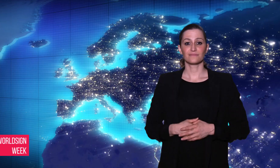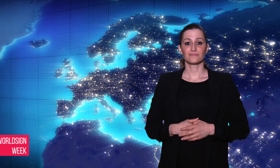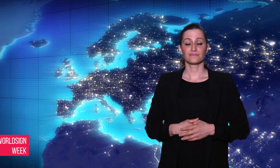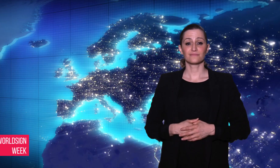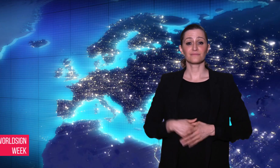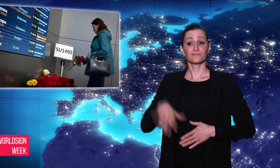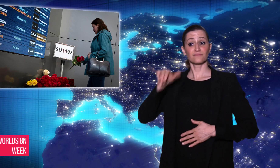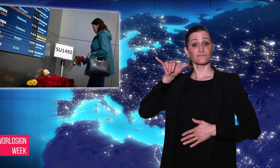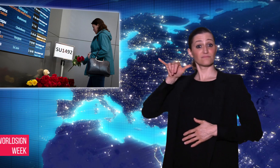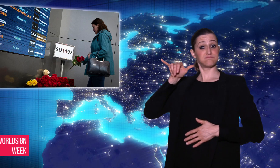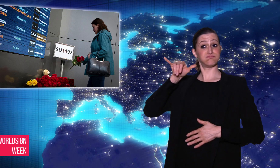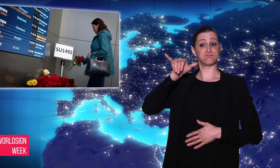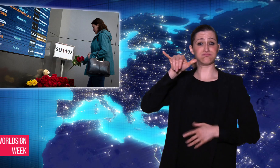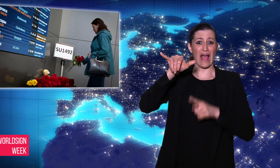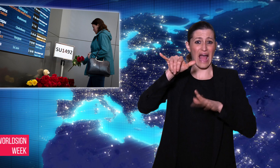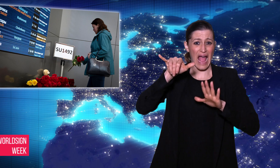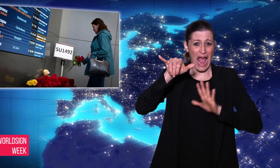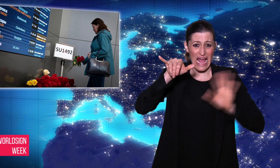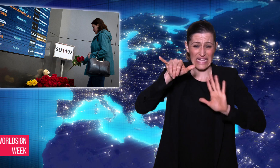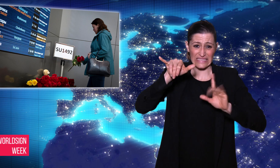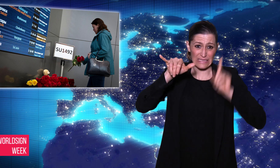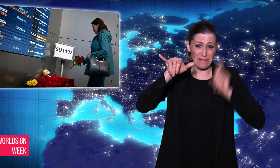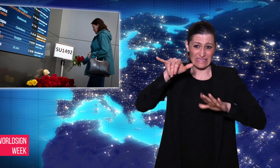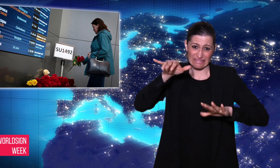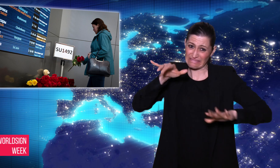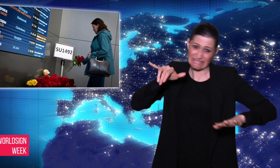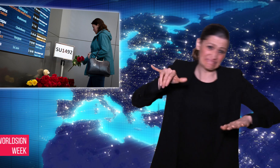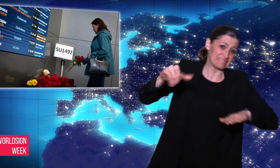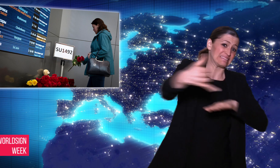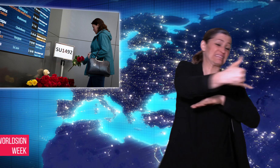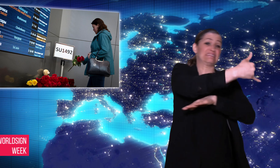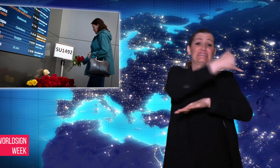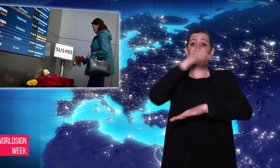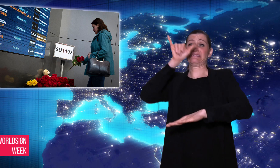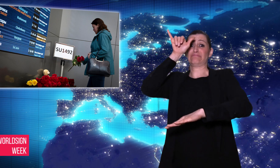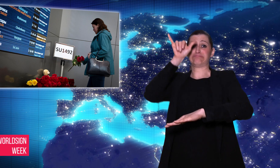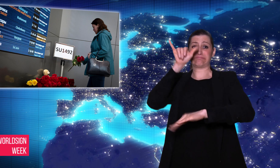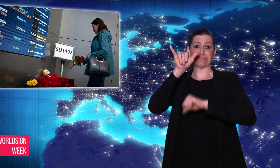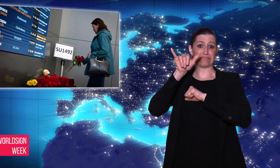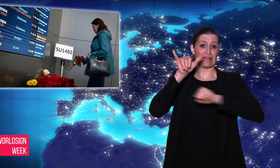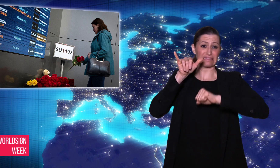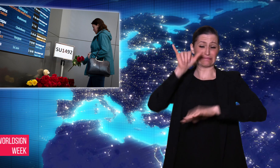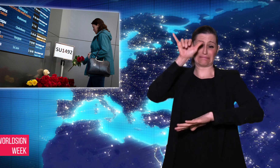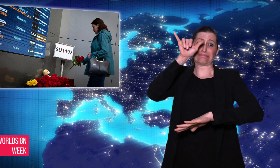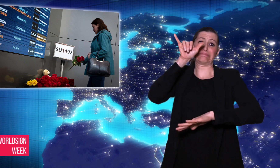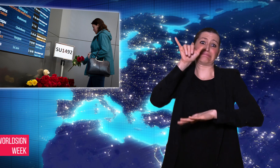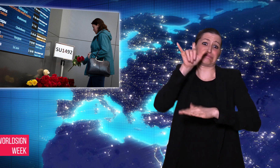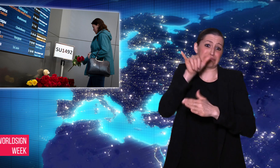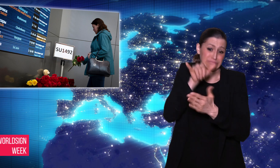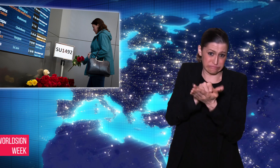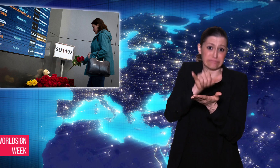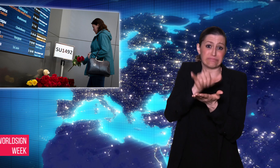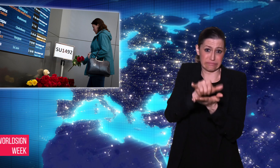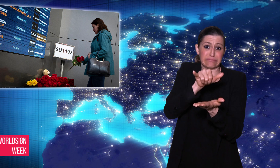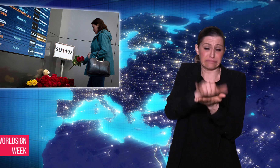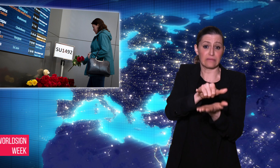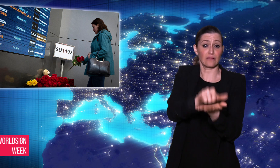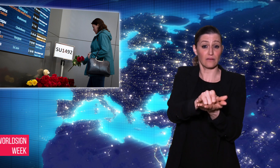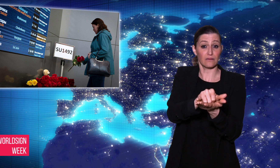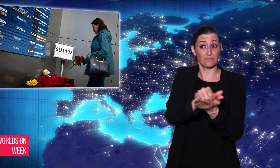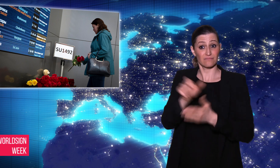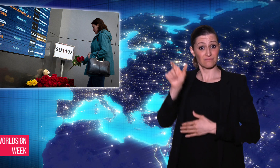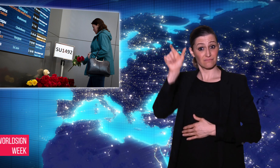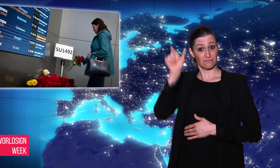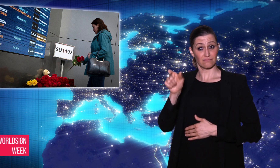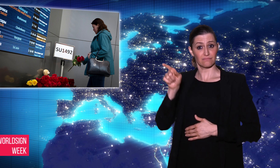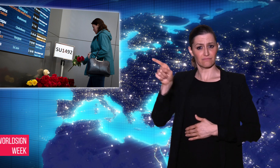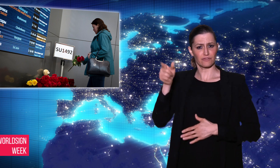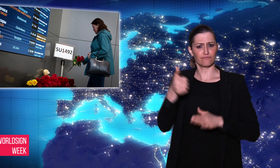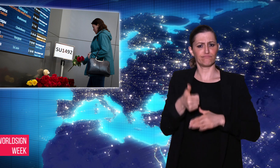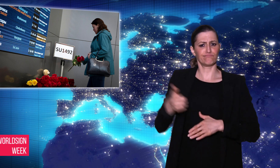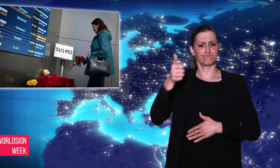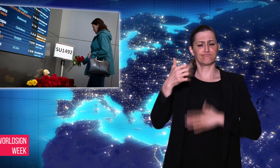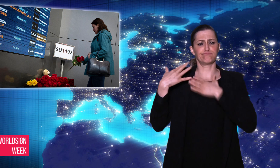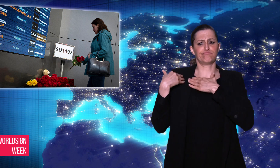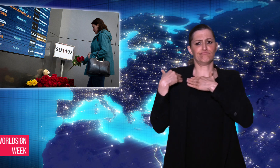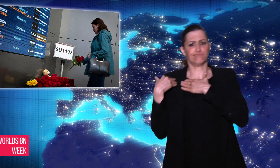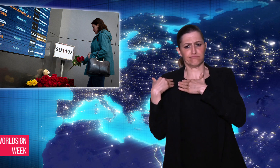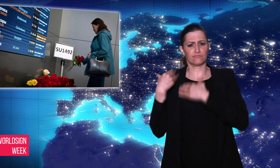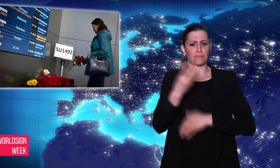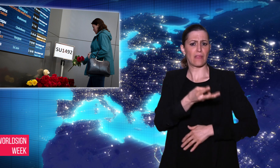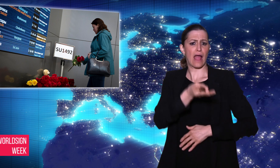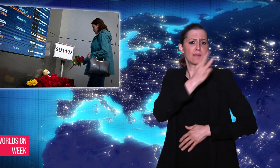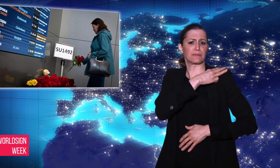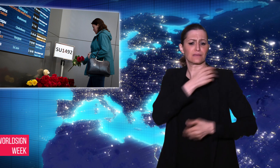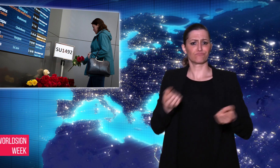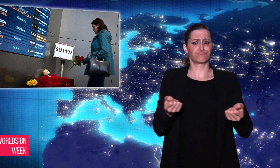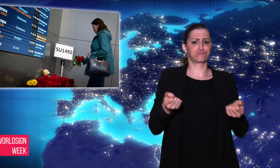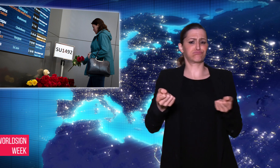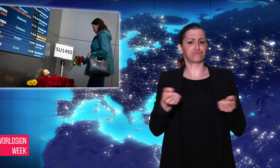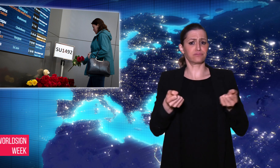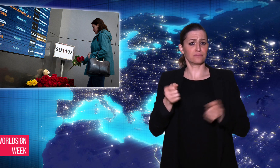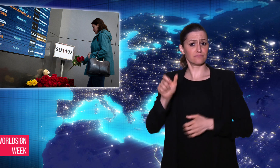The pilot claimed he followed procedures on making